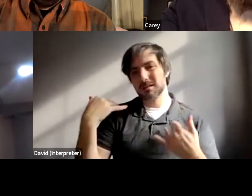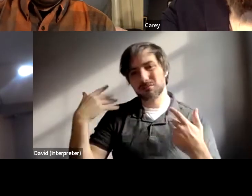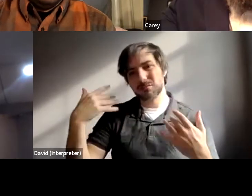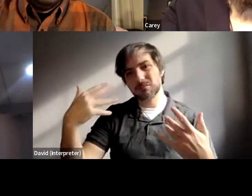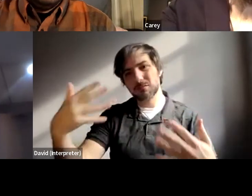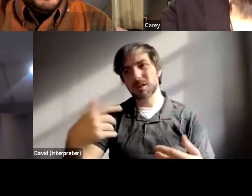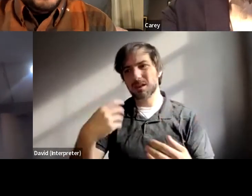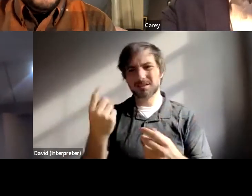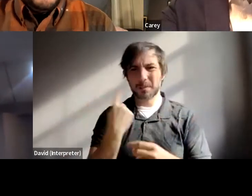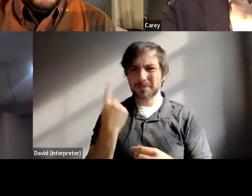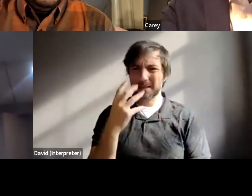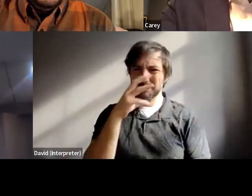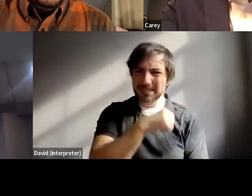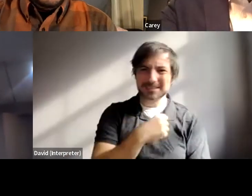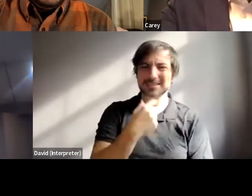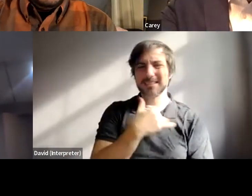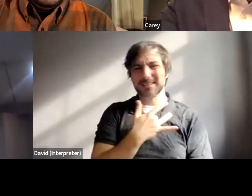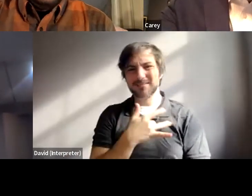Black Hawks blind team.